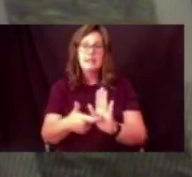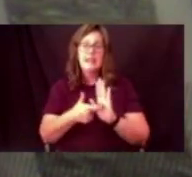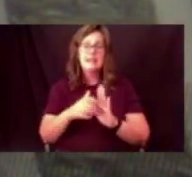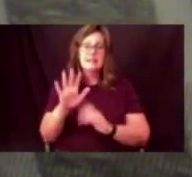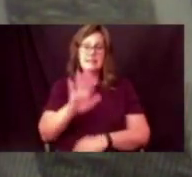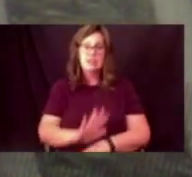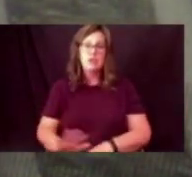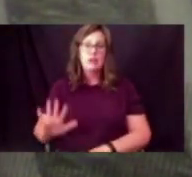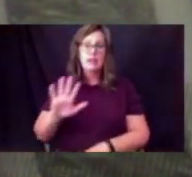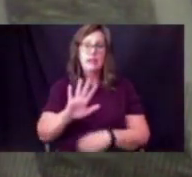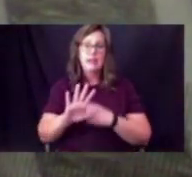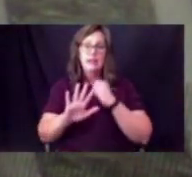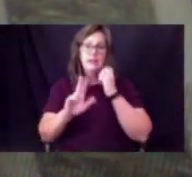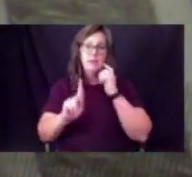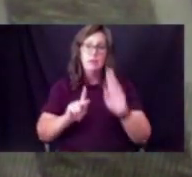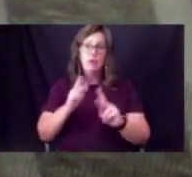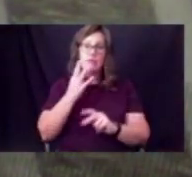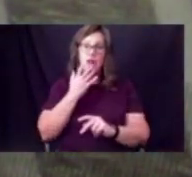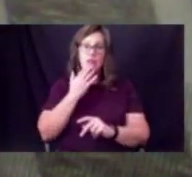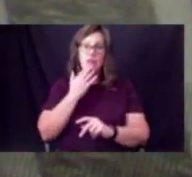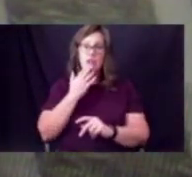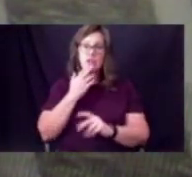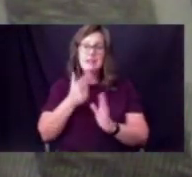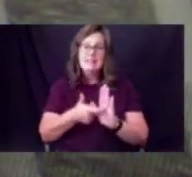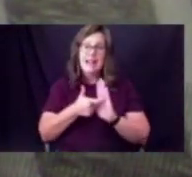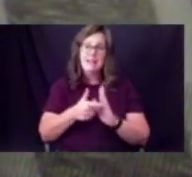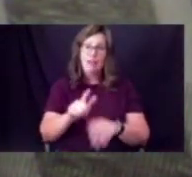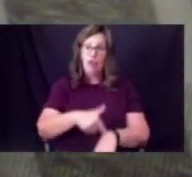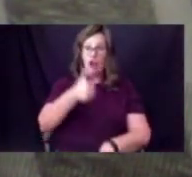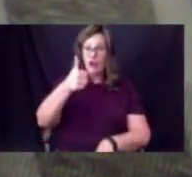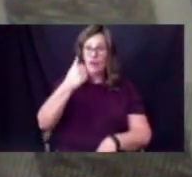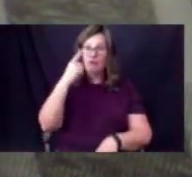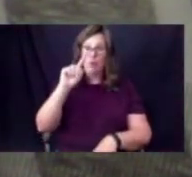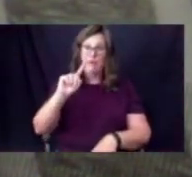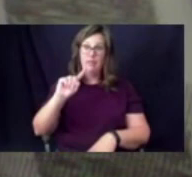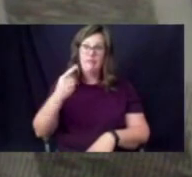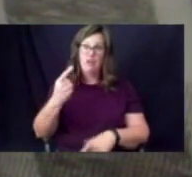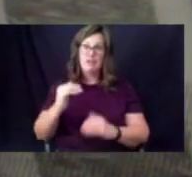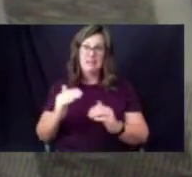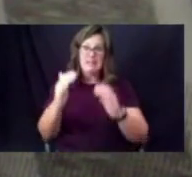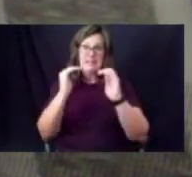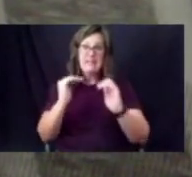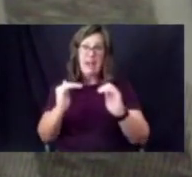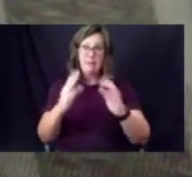families of color longer for that first step of acceptance but they get to celebration faster